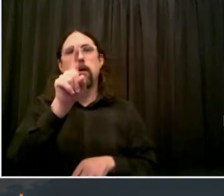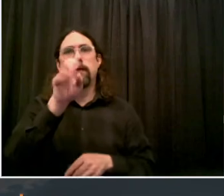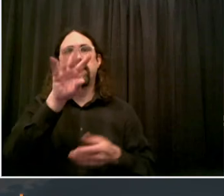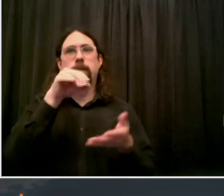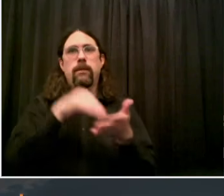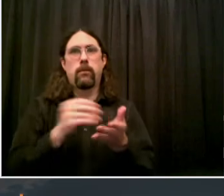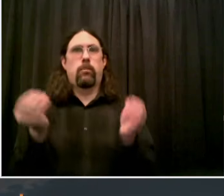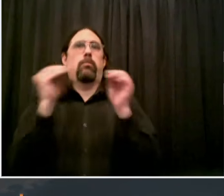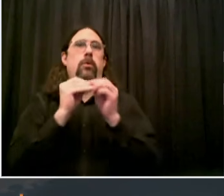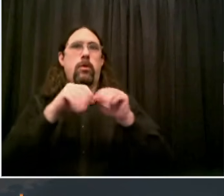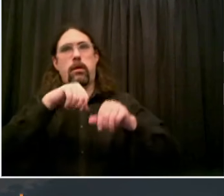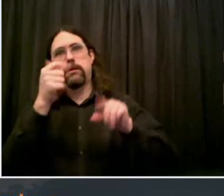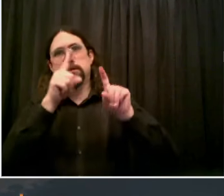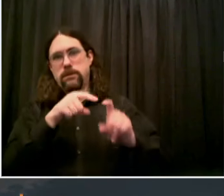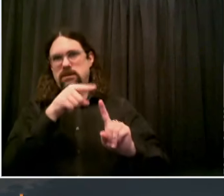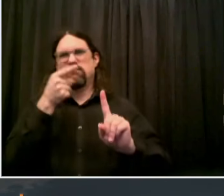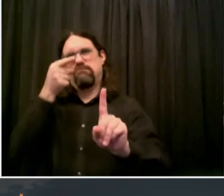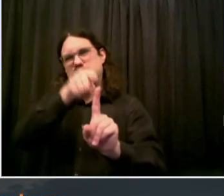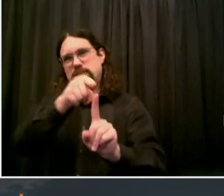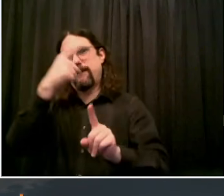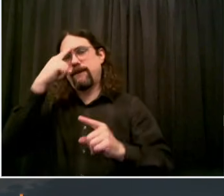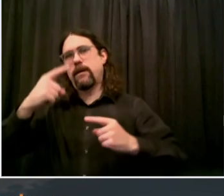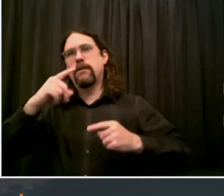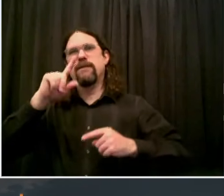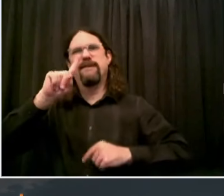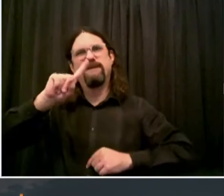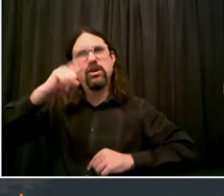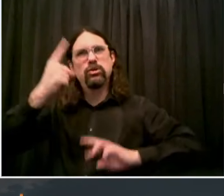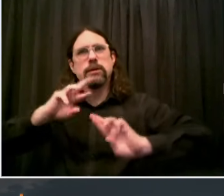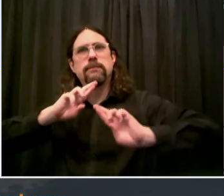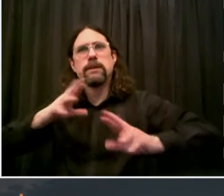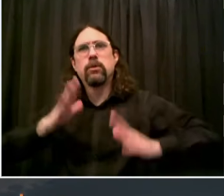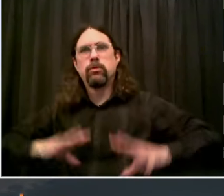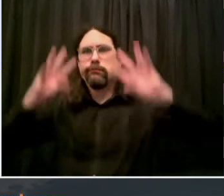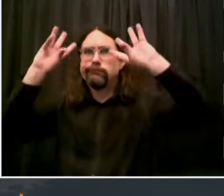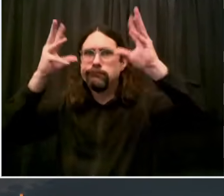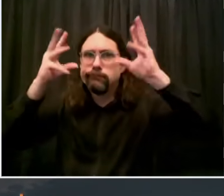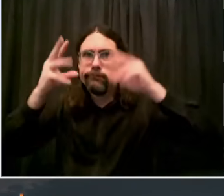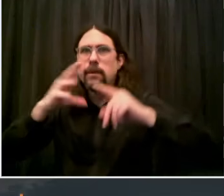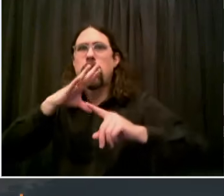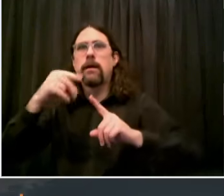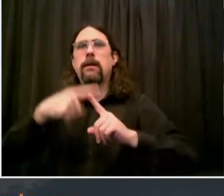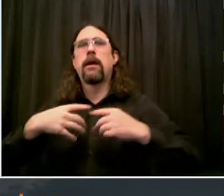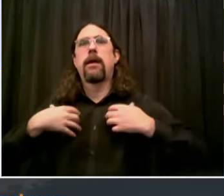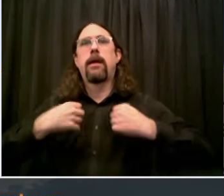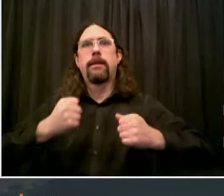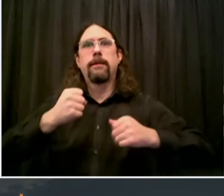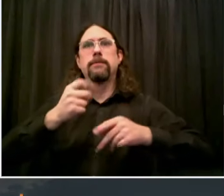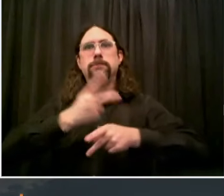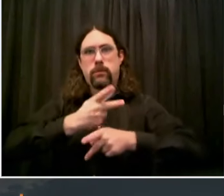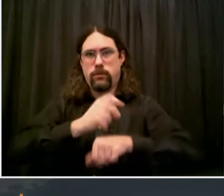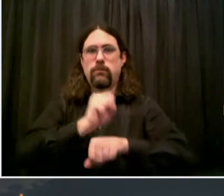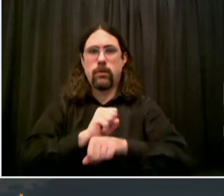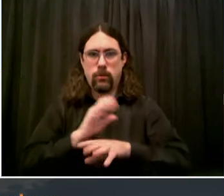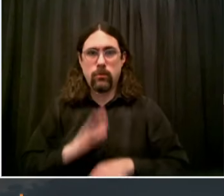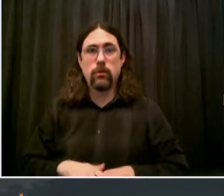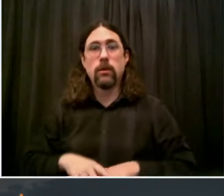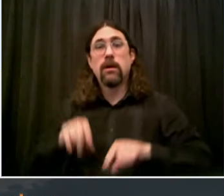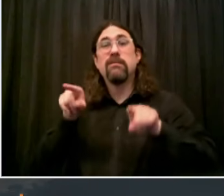ALL FIVE BOROUGHS CAN START SIGNING UP FOR ANTIBODY TESTING RIGHT NOW. IT IS BY APPOINTMENT ONLY. REMEMBER, IT'S